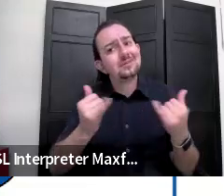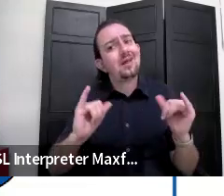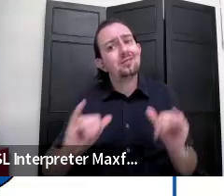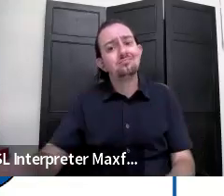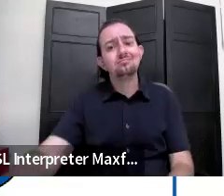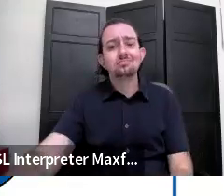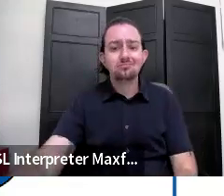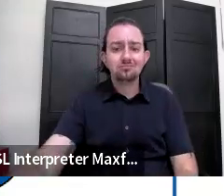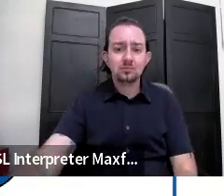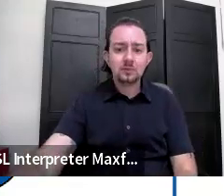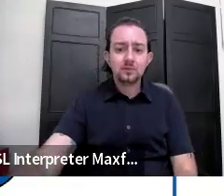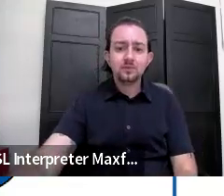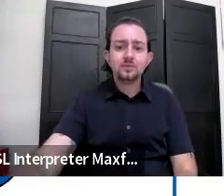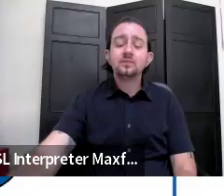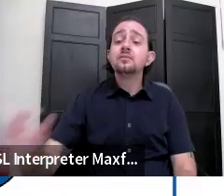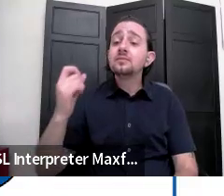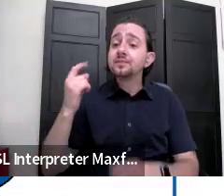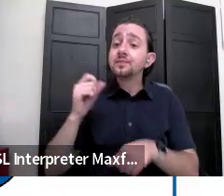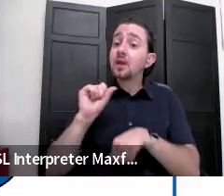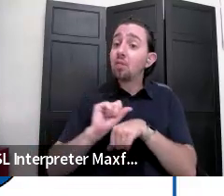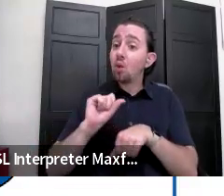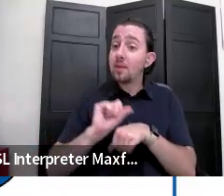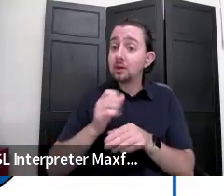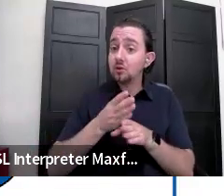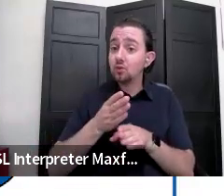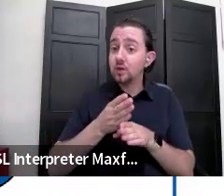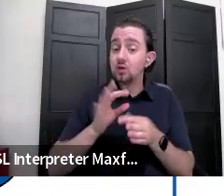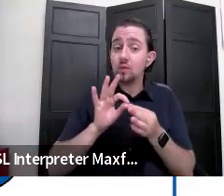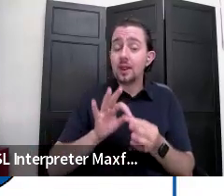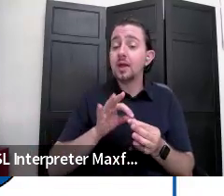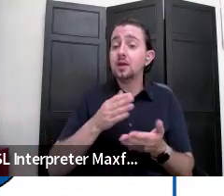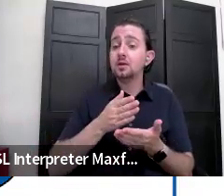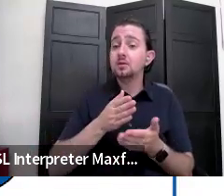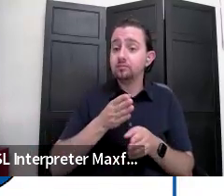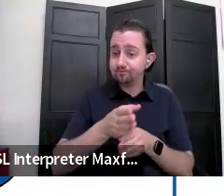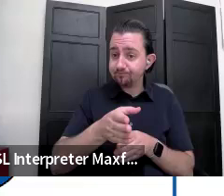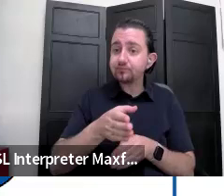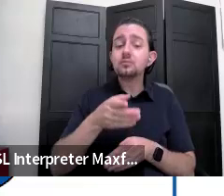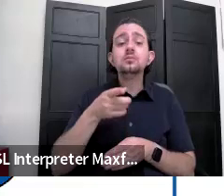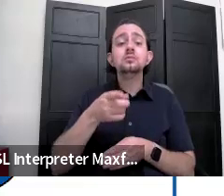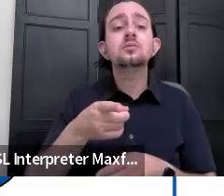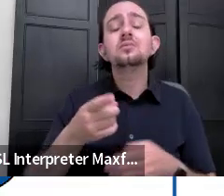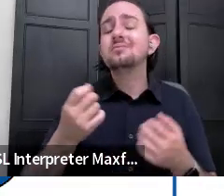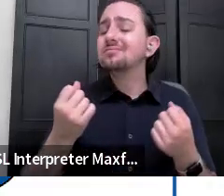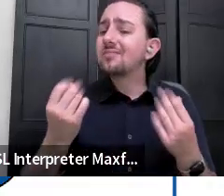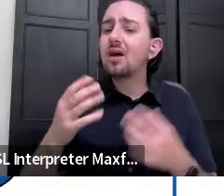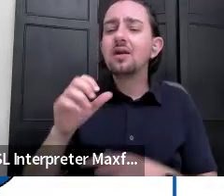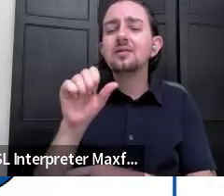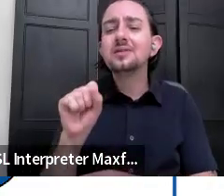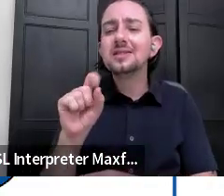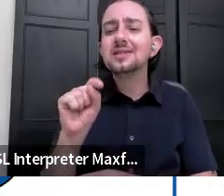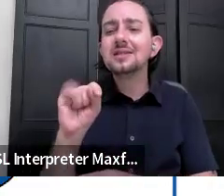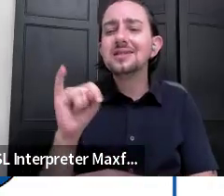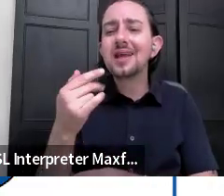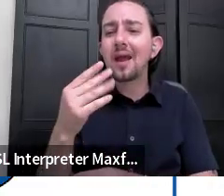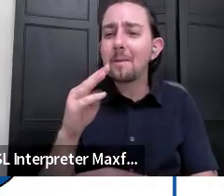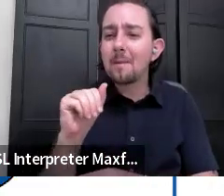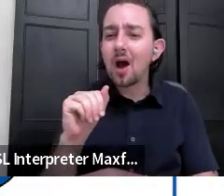So for employment, there's a lot of stigma and discriminatory attitudes about employment.